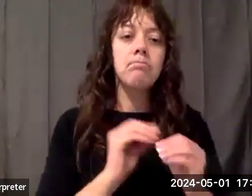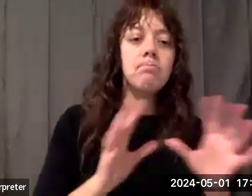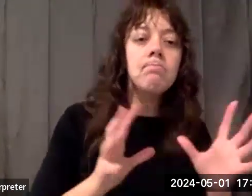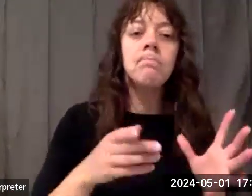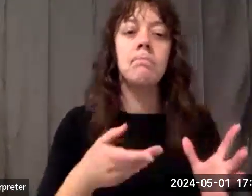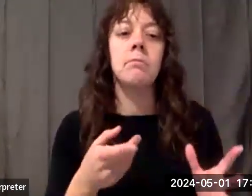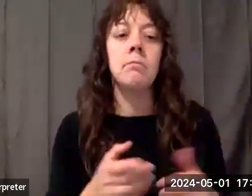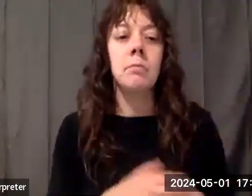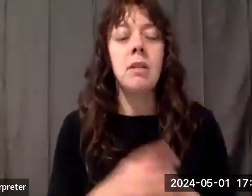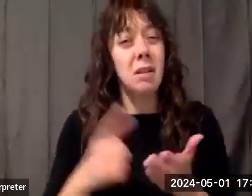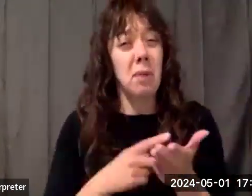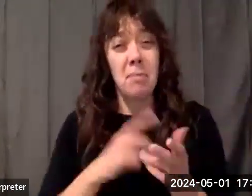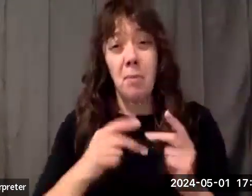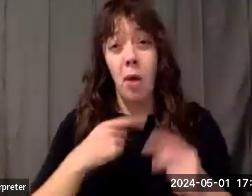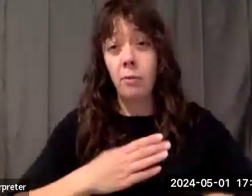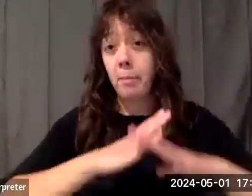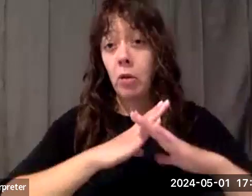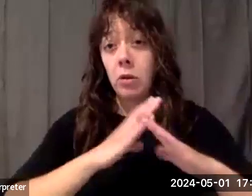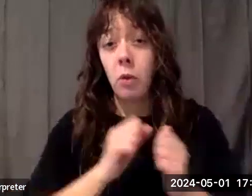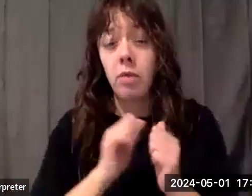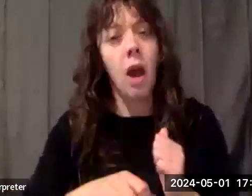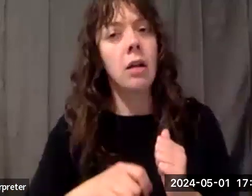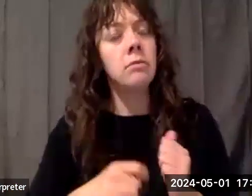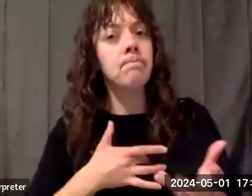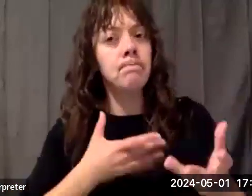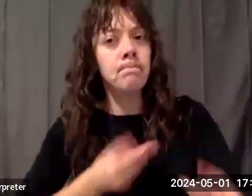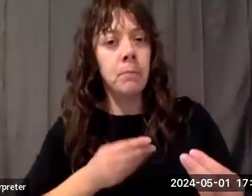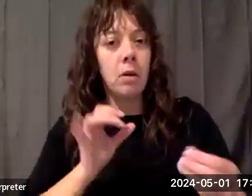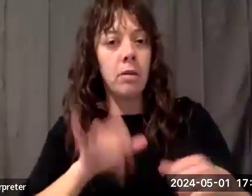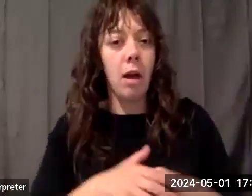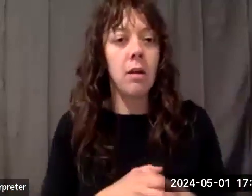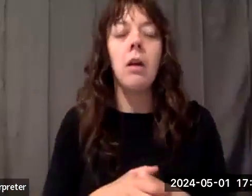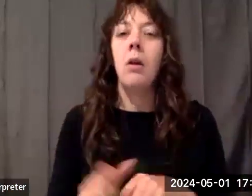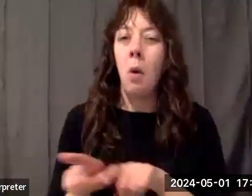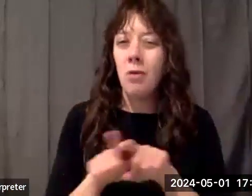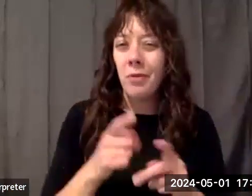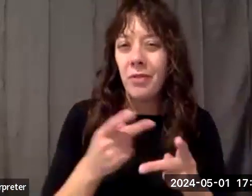How do we all work together? Ensure that we get people into direct service in a safe and healthy way.